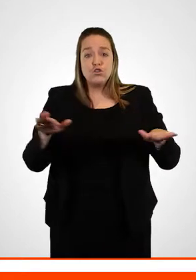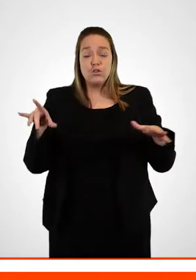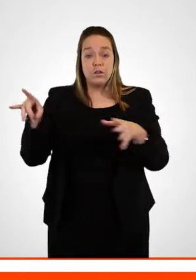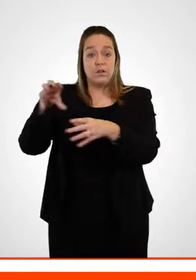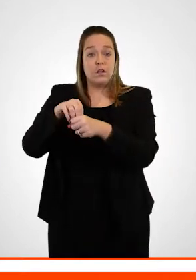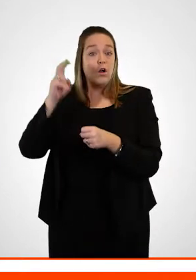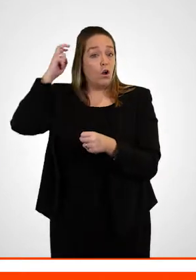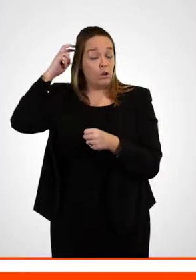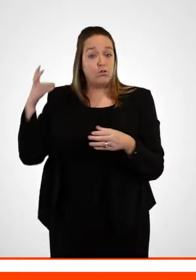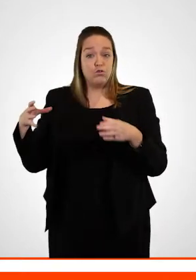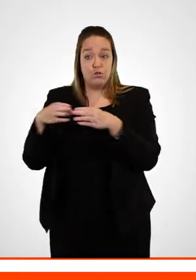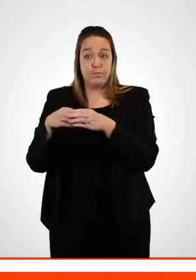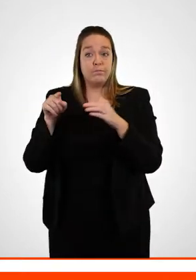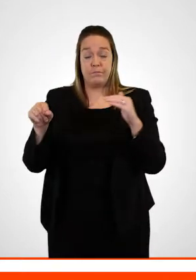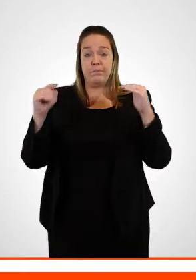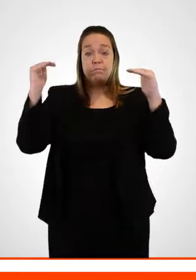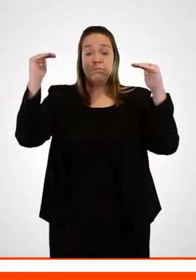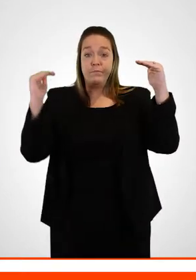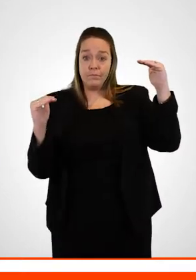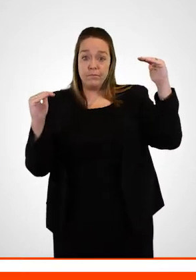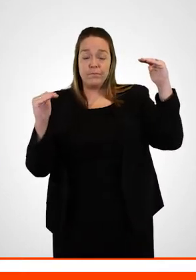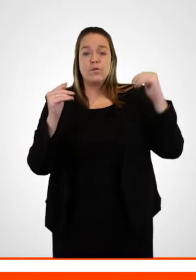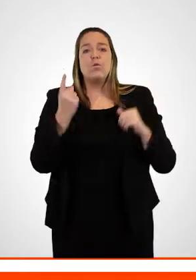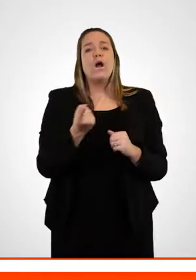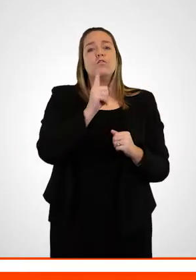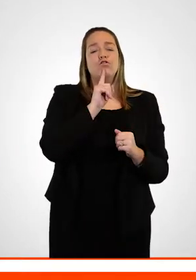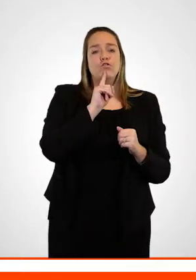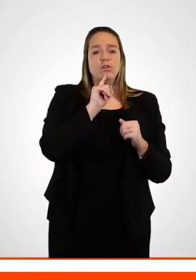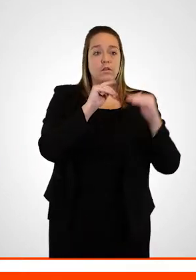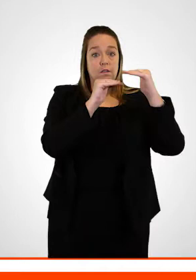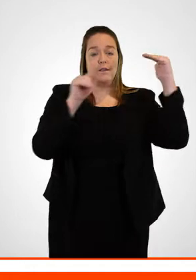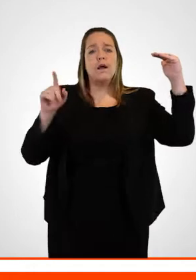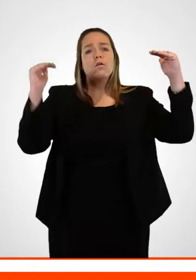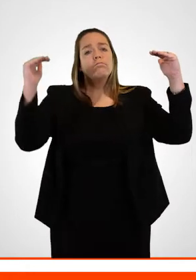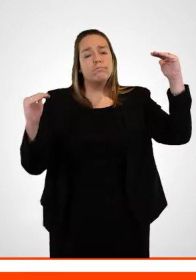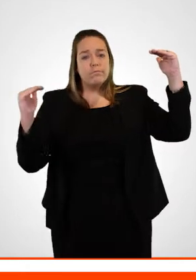in the cochlear implant group who were well below that 100 line.